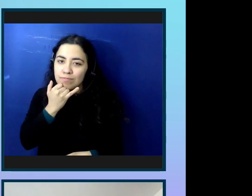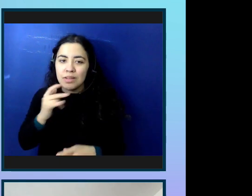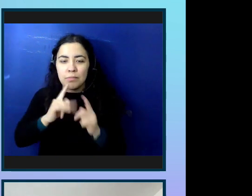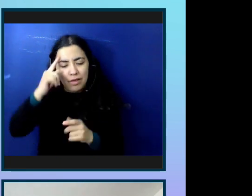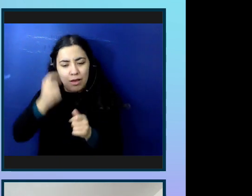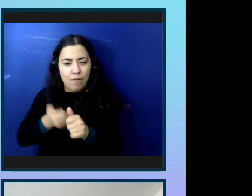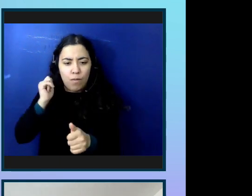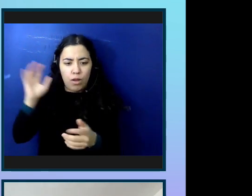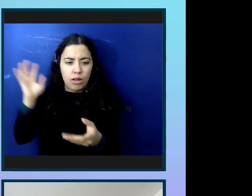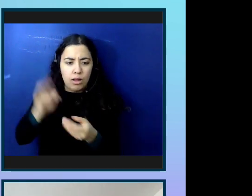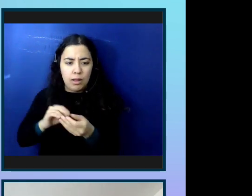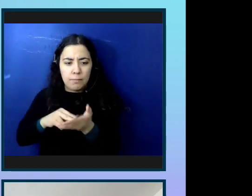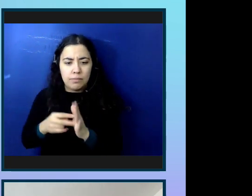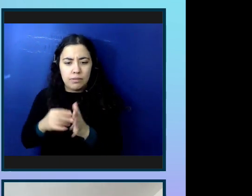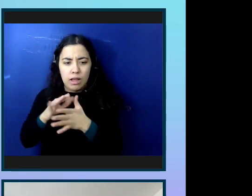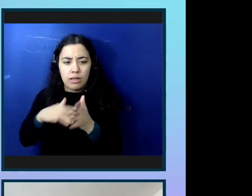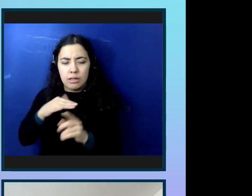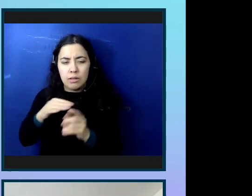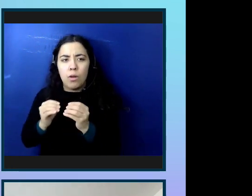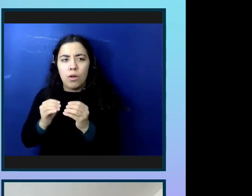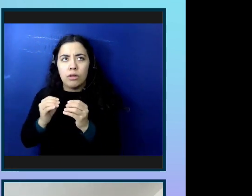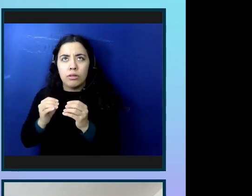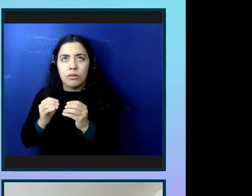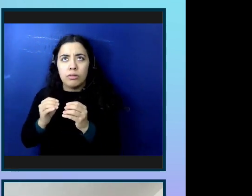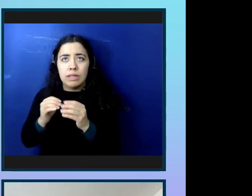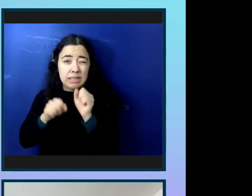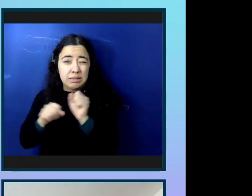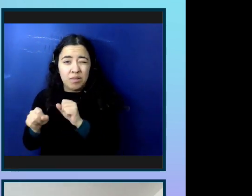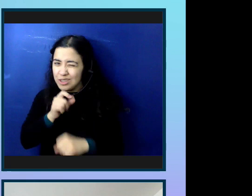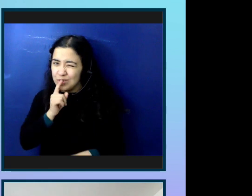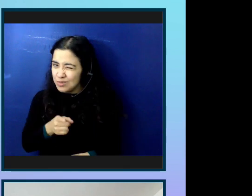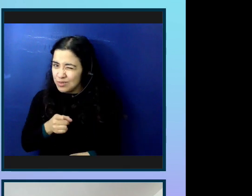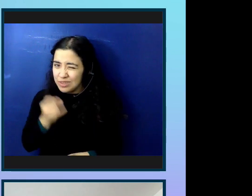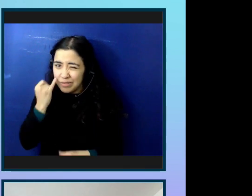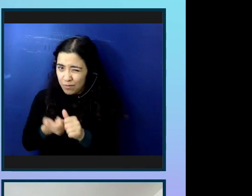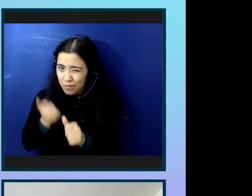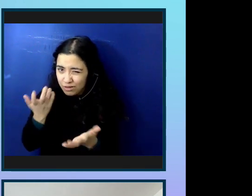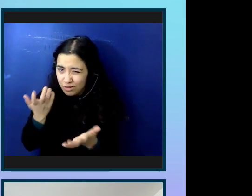you're making content more accessible, which actually isn't true. Having videos and visuals is a great way